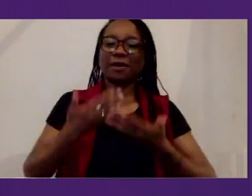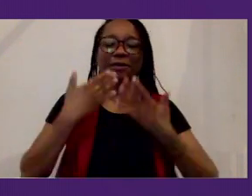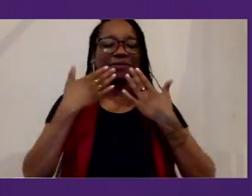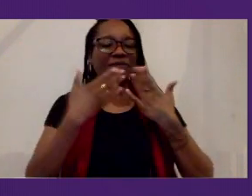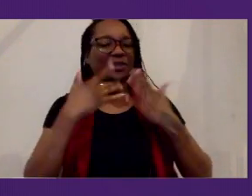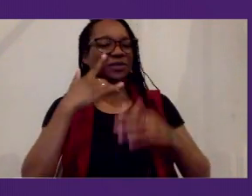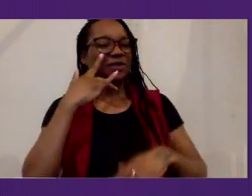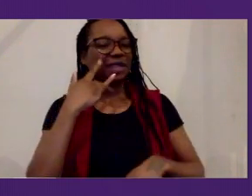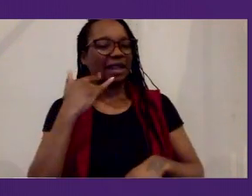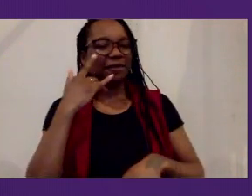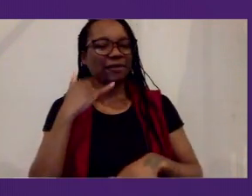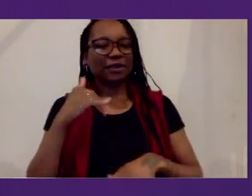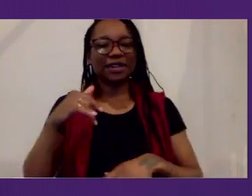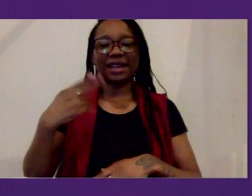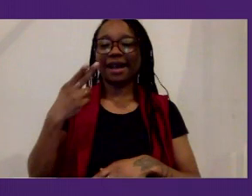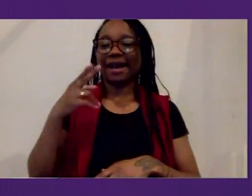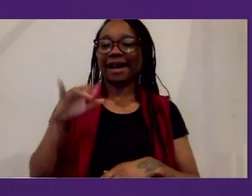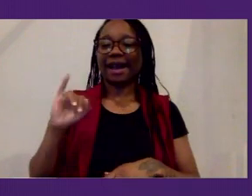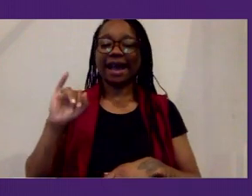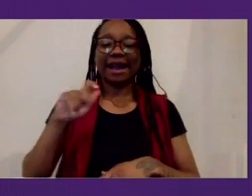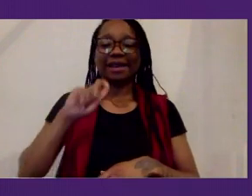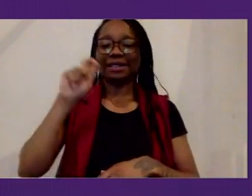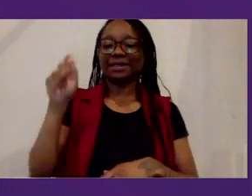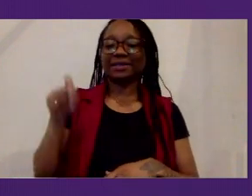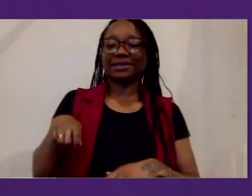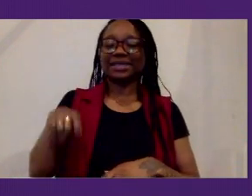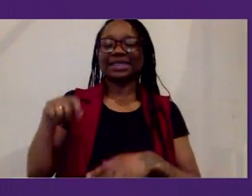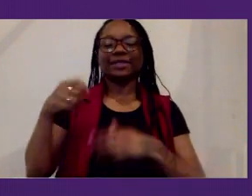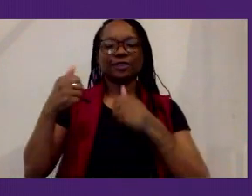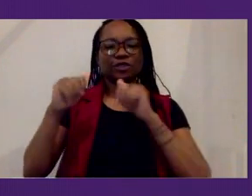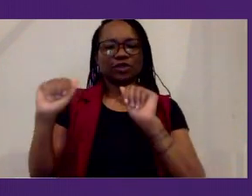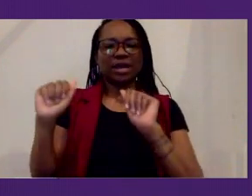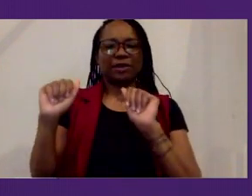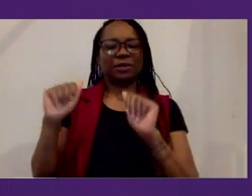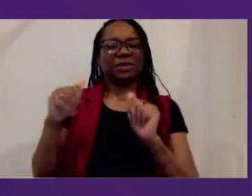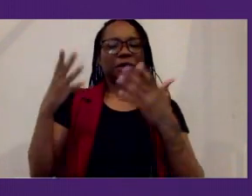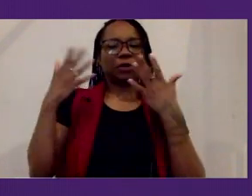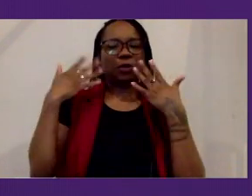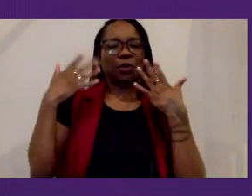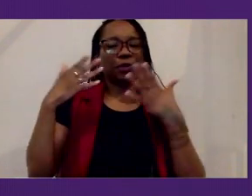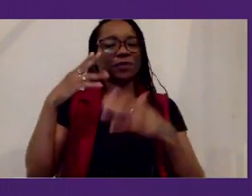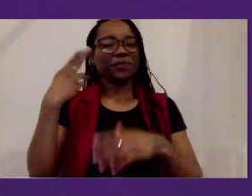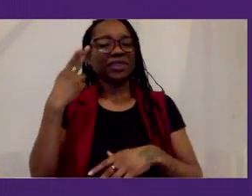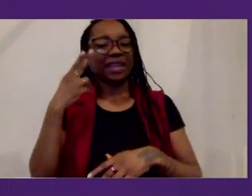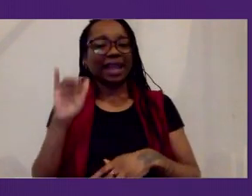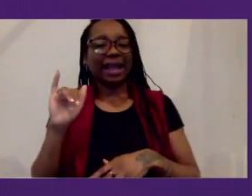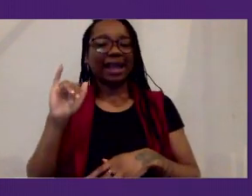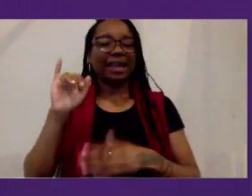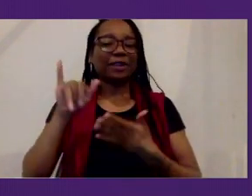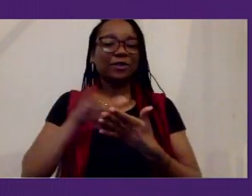Hey, Phoenix. Try to stay cool. Phoenix. Hey, New York. Hey, Maryland. Where in Maryland?